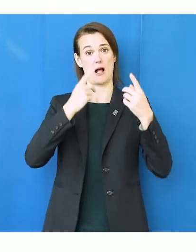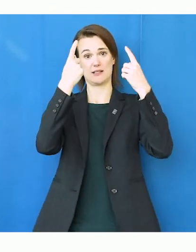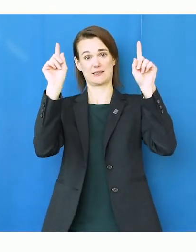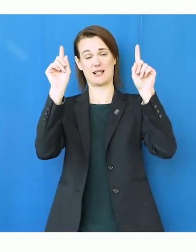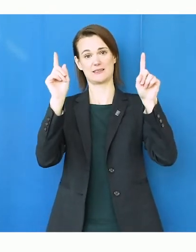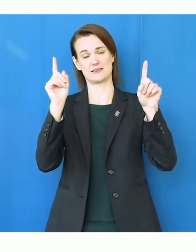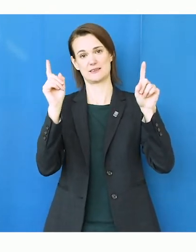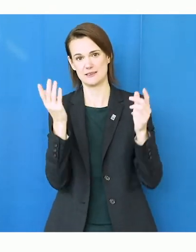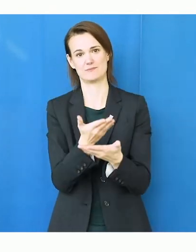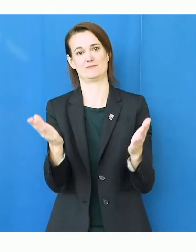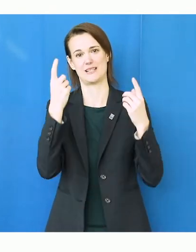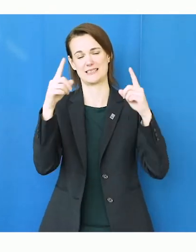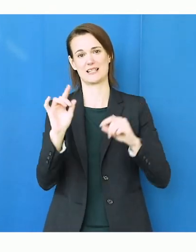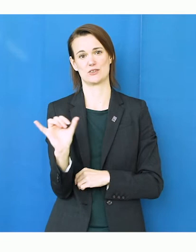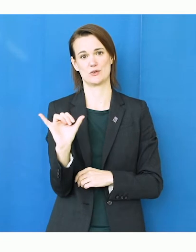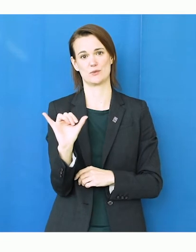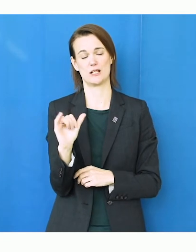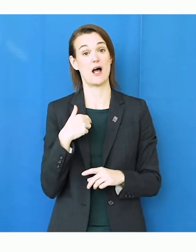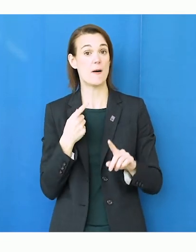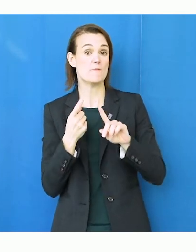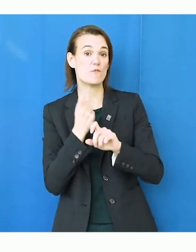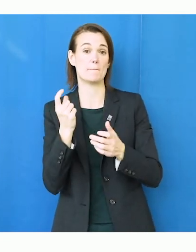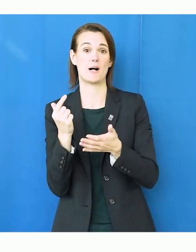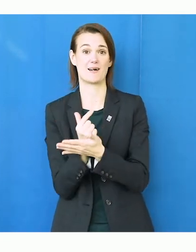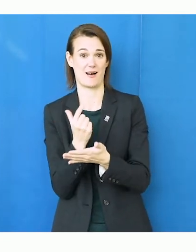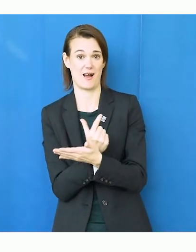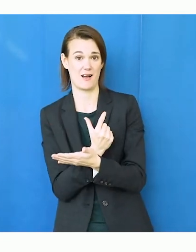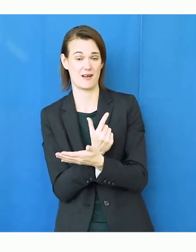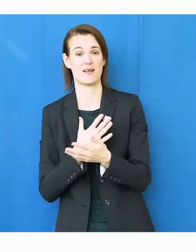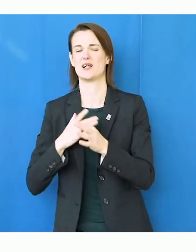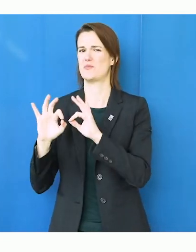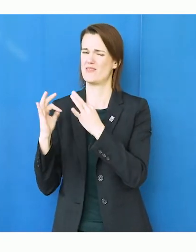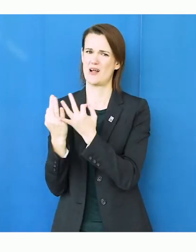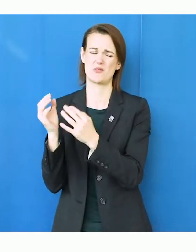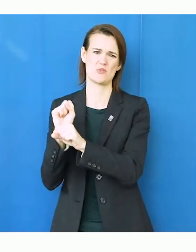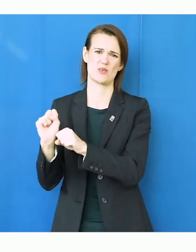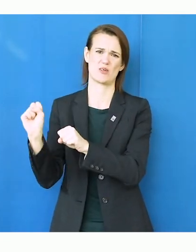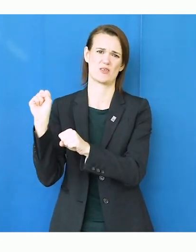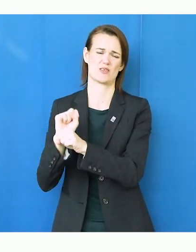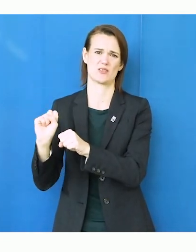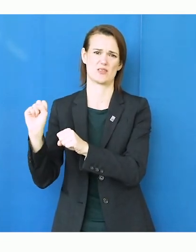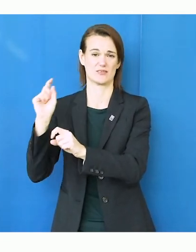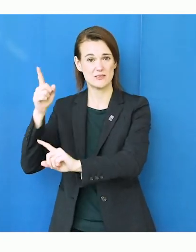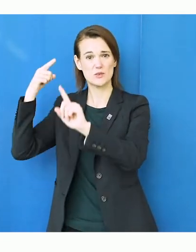As a person from Ghana, West Africa, my family worked hard to put me into school even though they could not read or write.